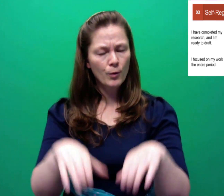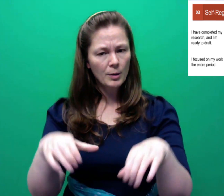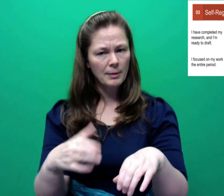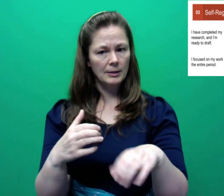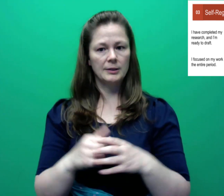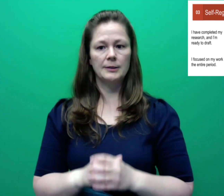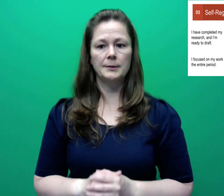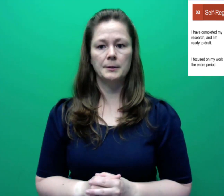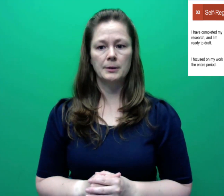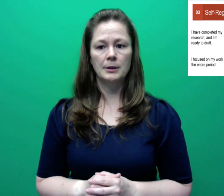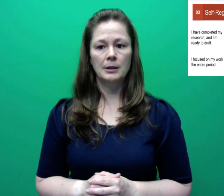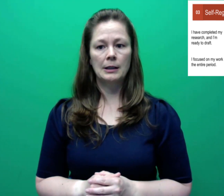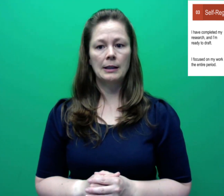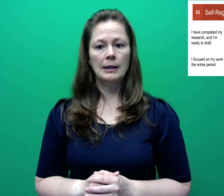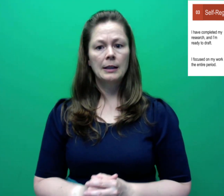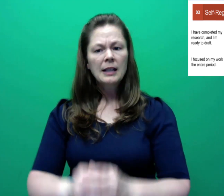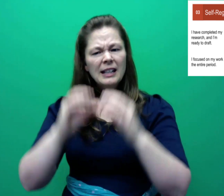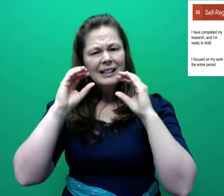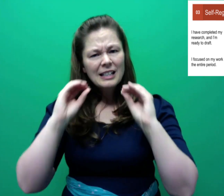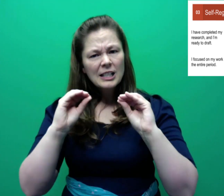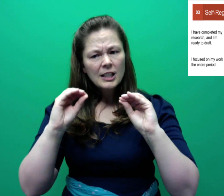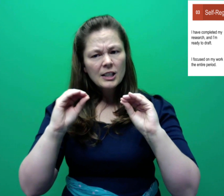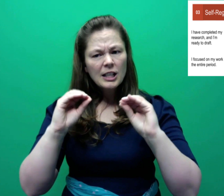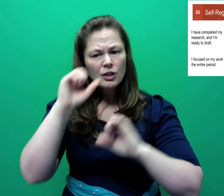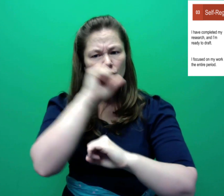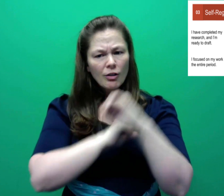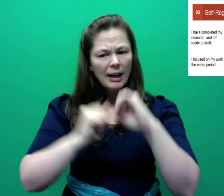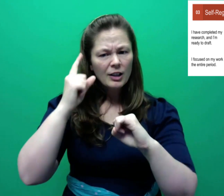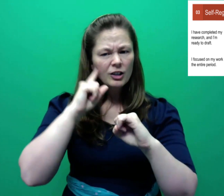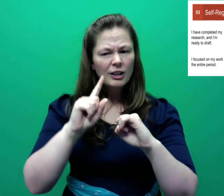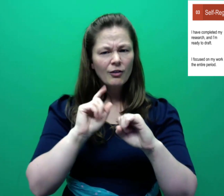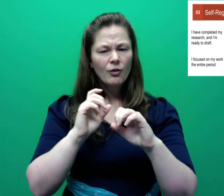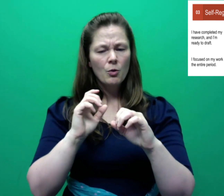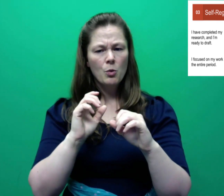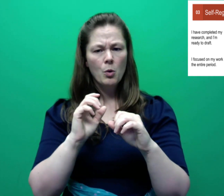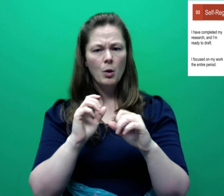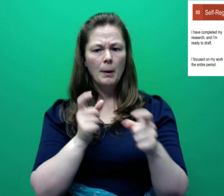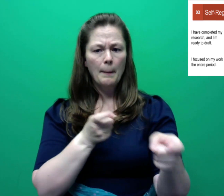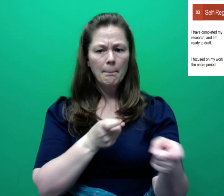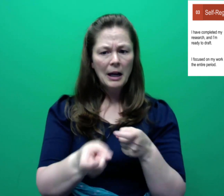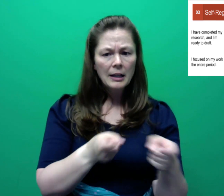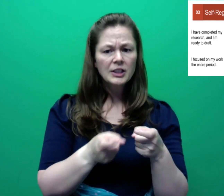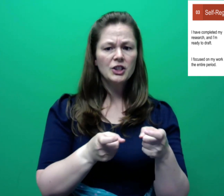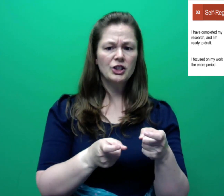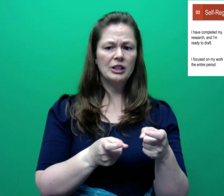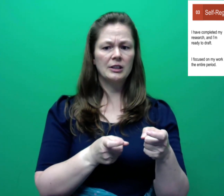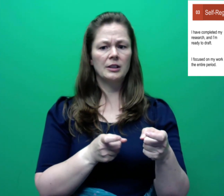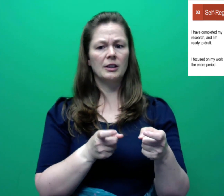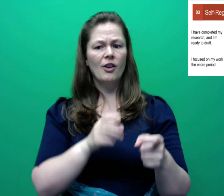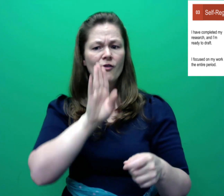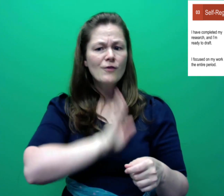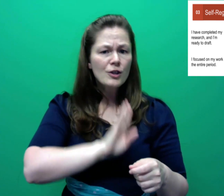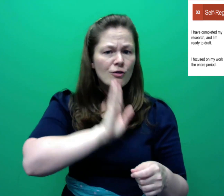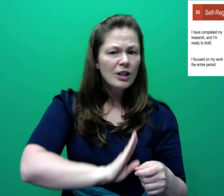performance. Teaching strategies for managing and coping with frustration and